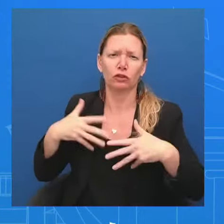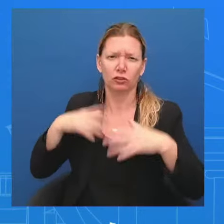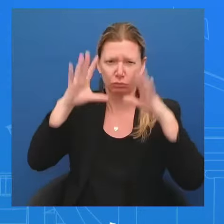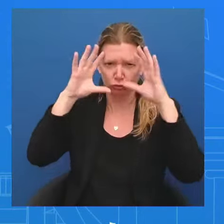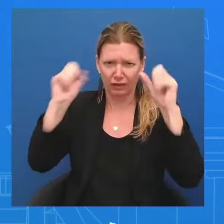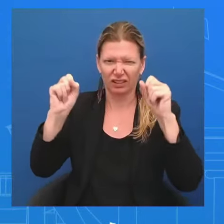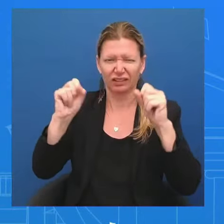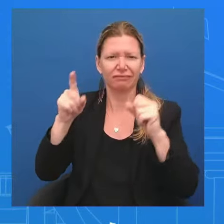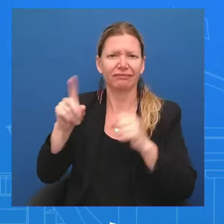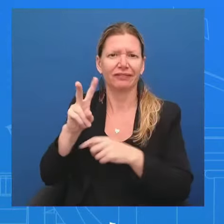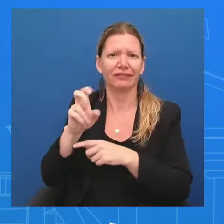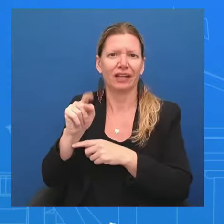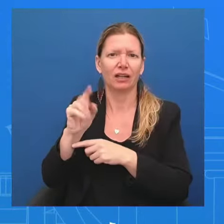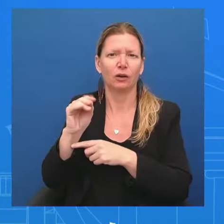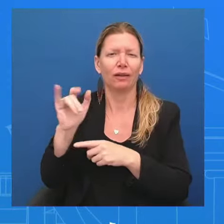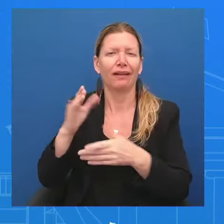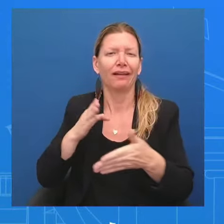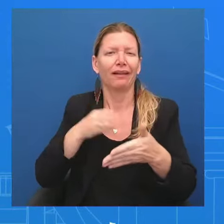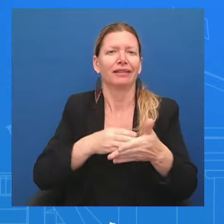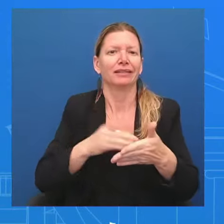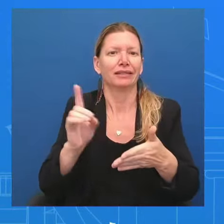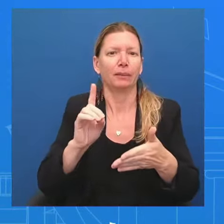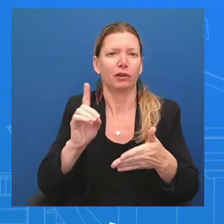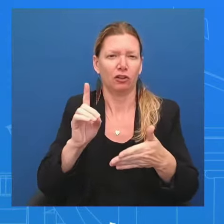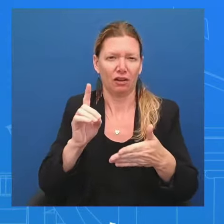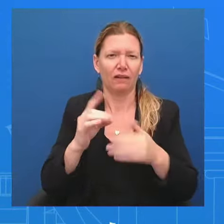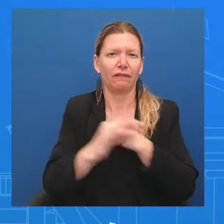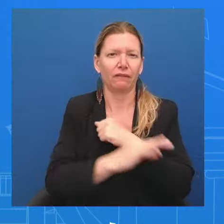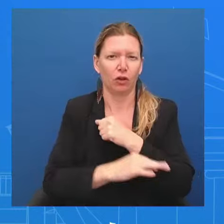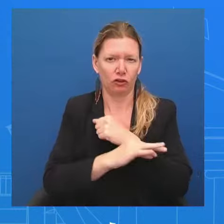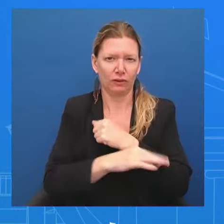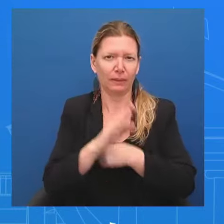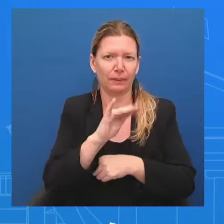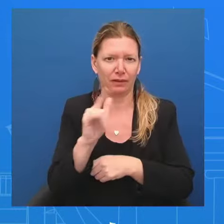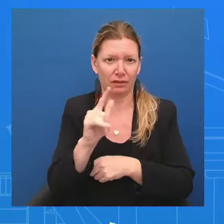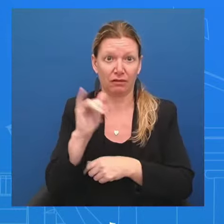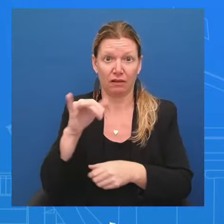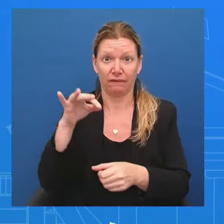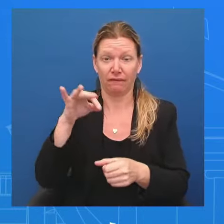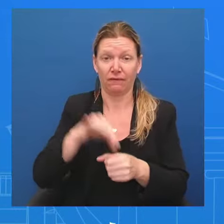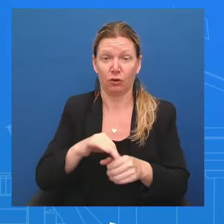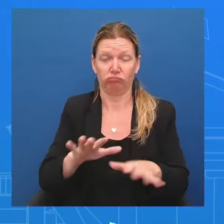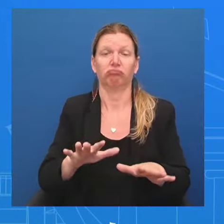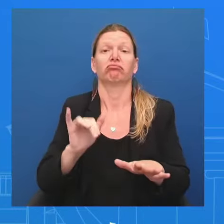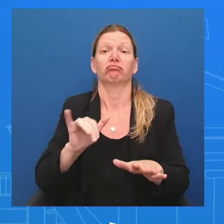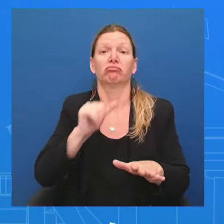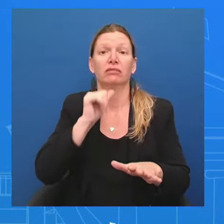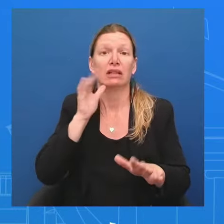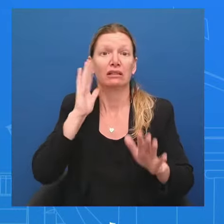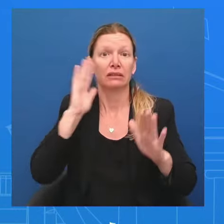of thousands of Georgian protesting this bill just last week, which are some of the largest protests